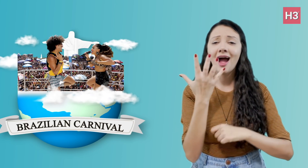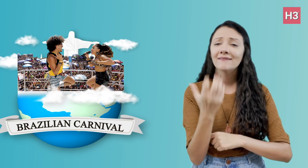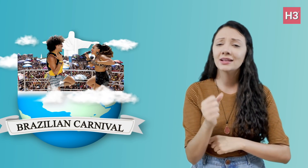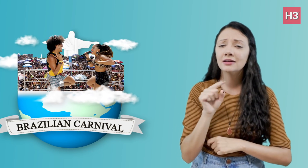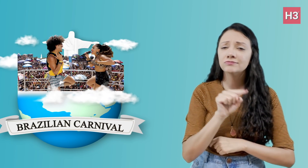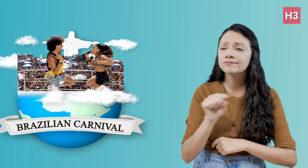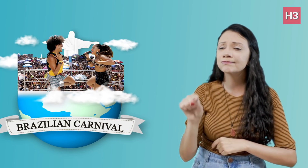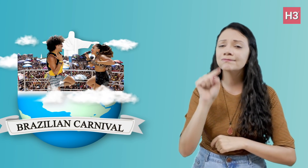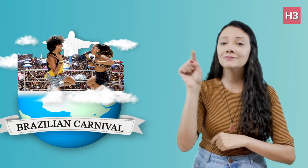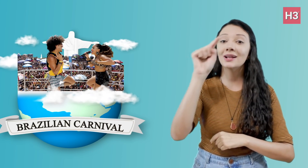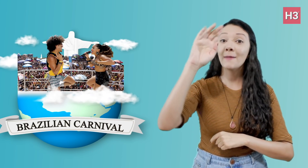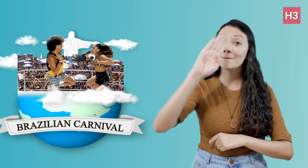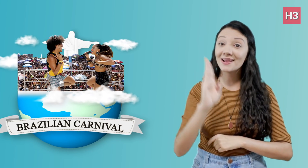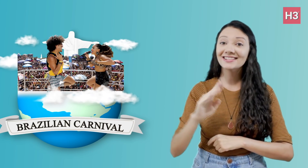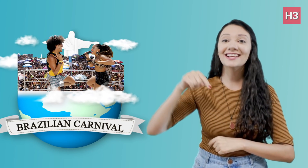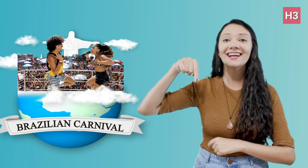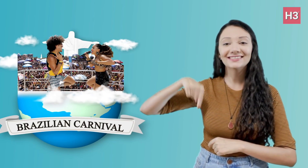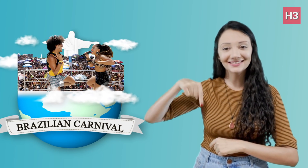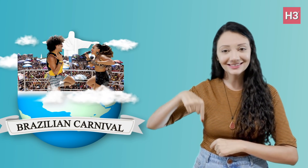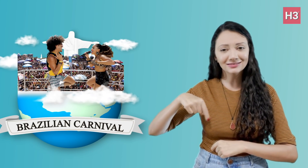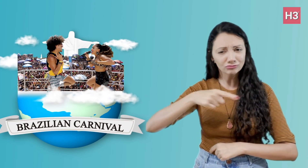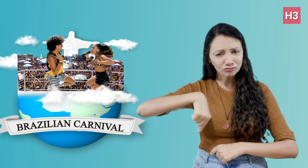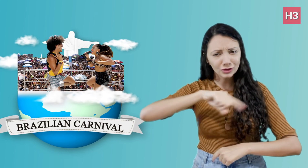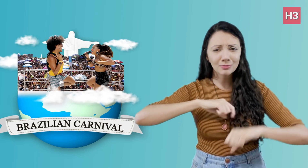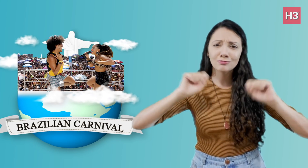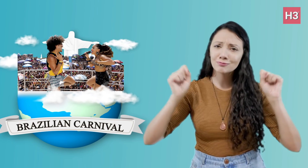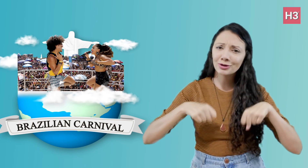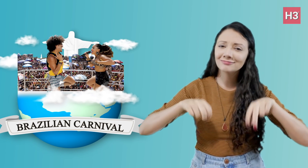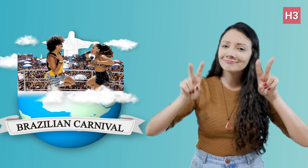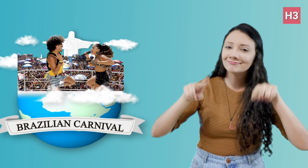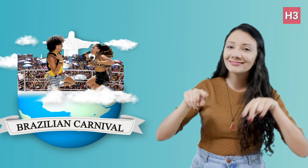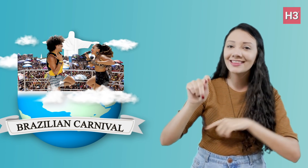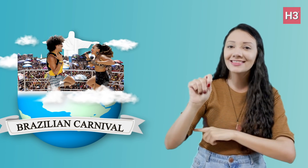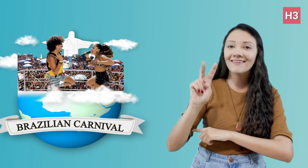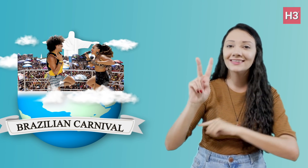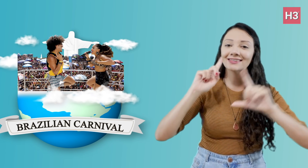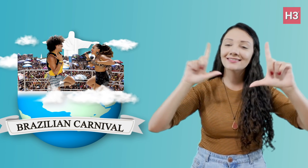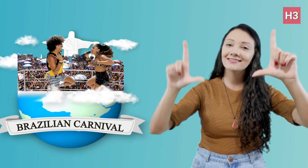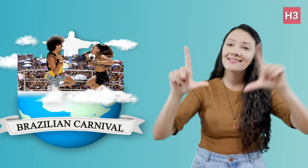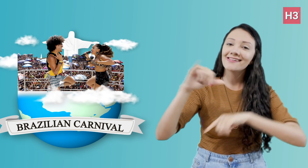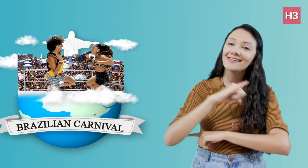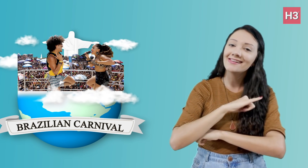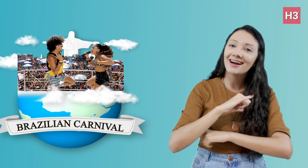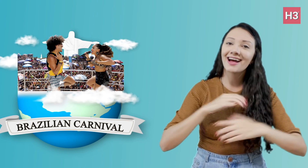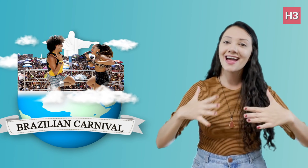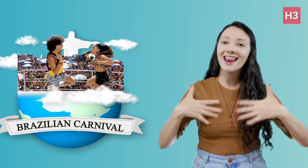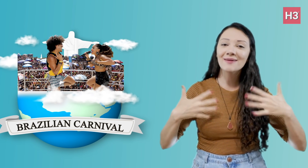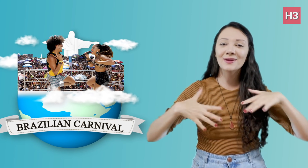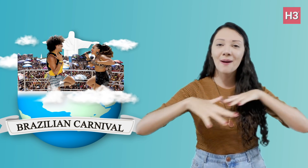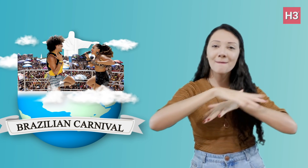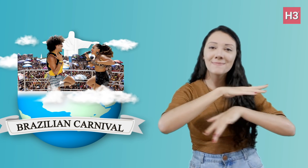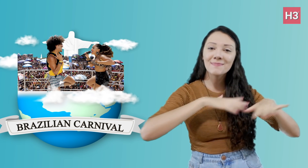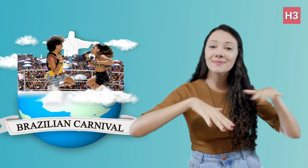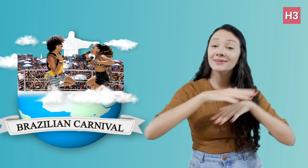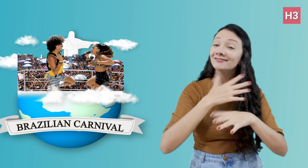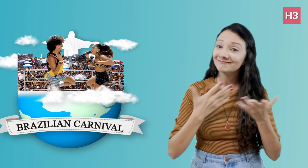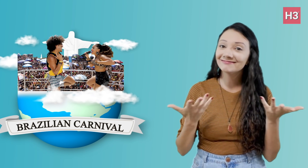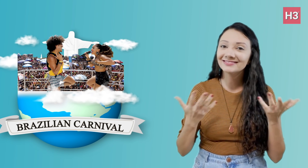Carnival parties in Brazil. The celebrations are always part of a TV broadcast where people can enjoy from the comfort of their own home.